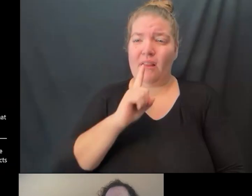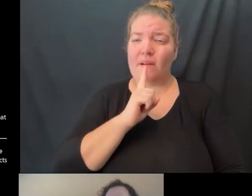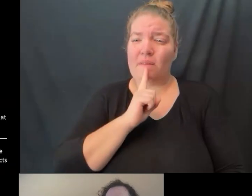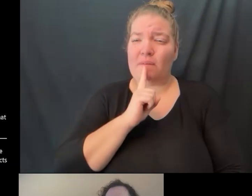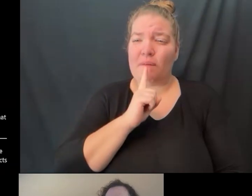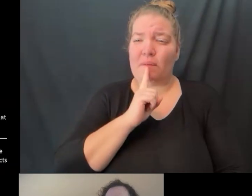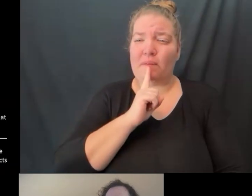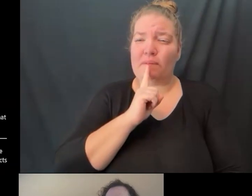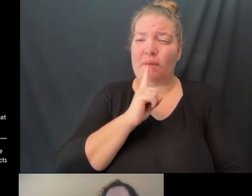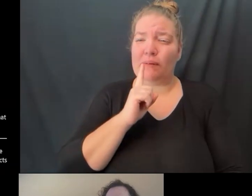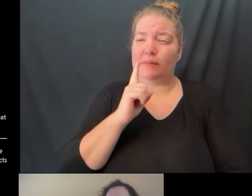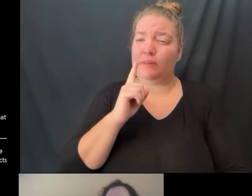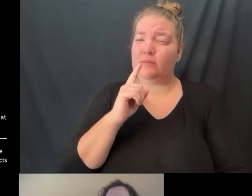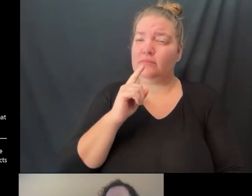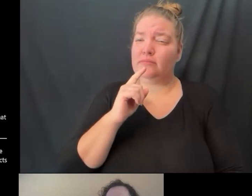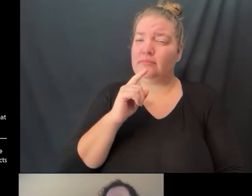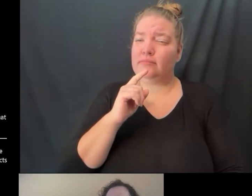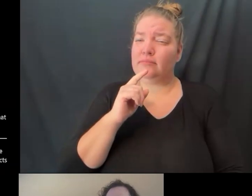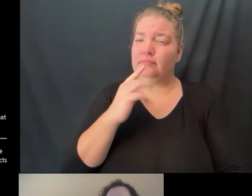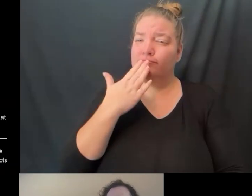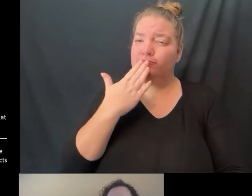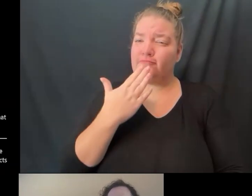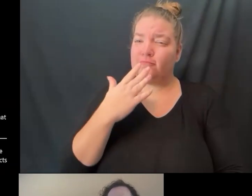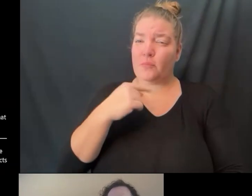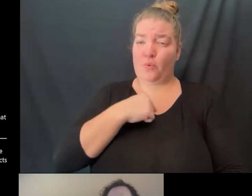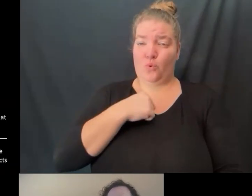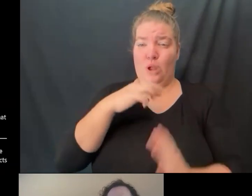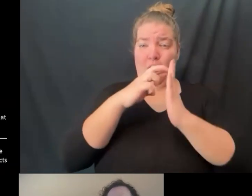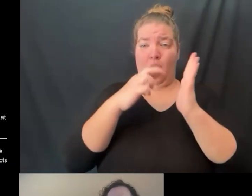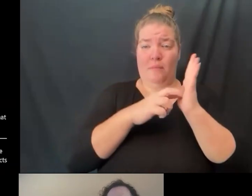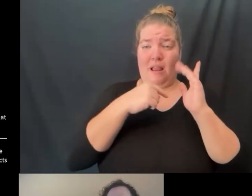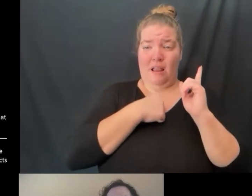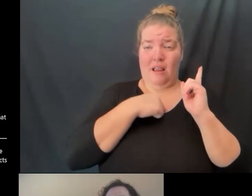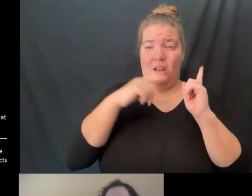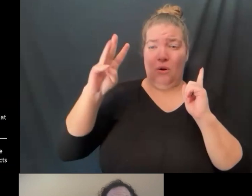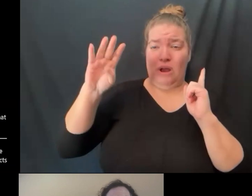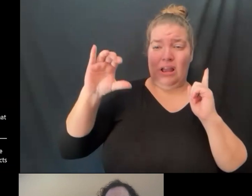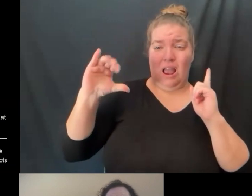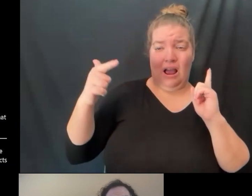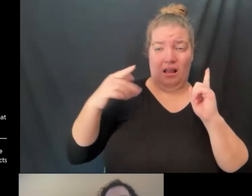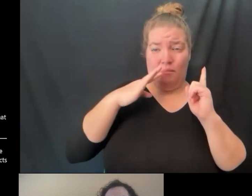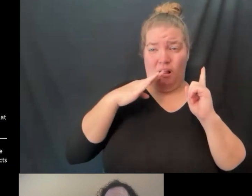It's kind of remarkable that WCAG is not mentioned anywhere